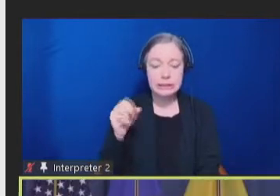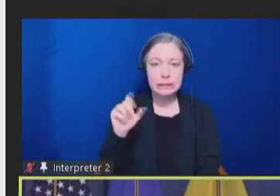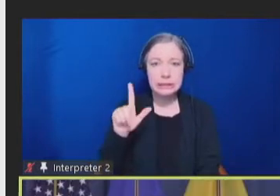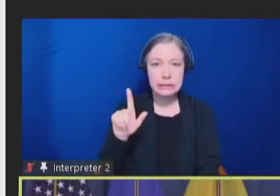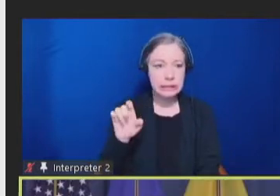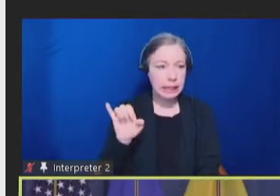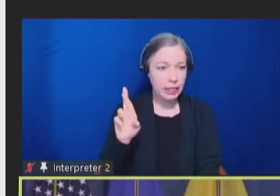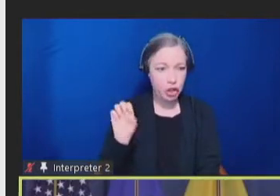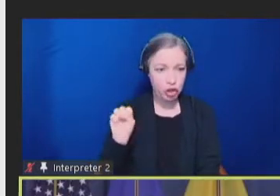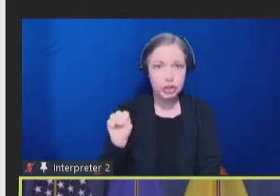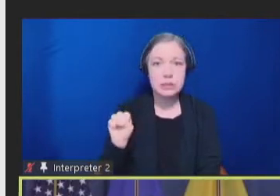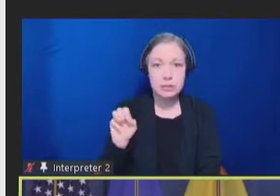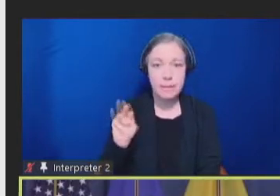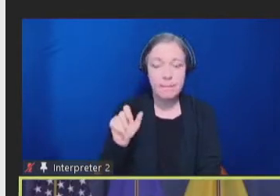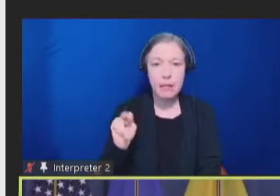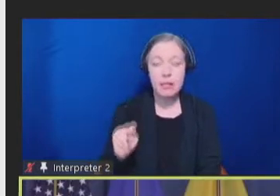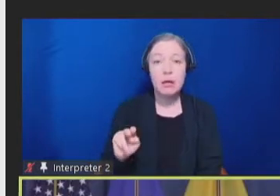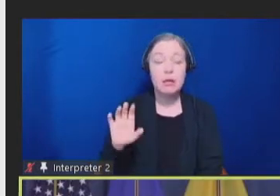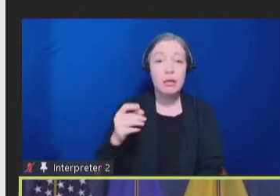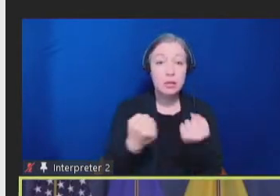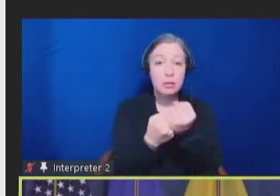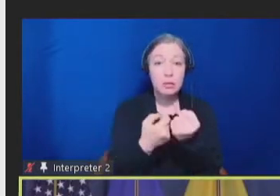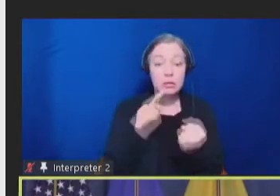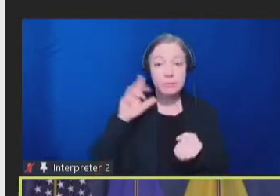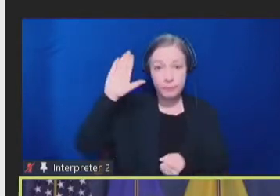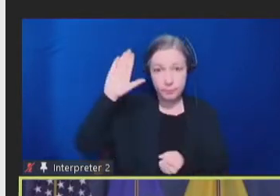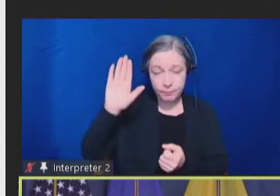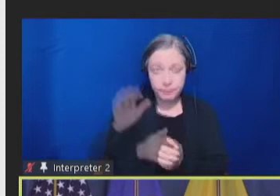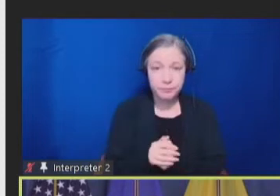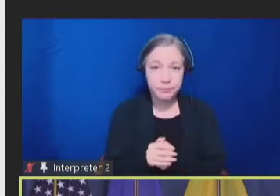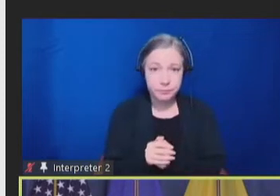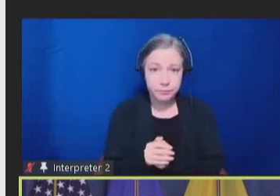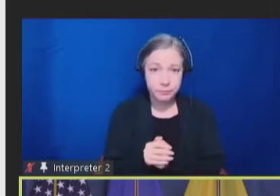All in favor say, "aye." Multiple Speakers: Aye. Robert Hopkins: Okay.